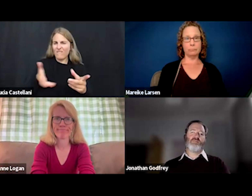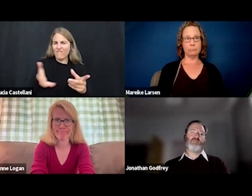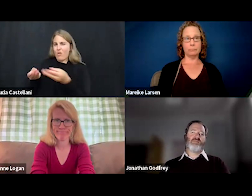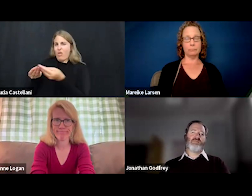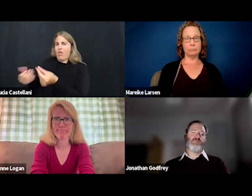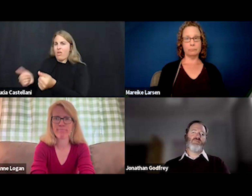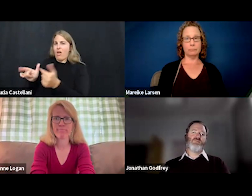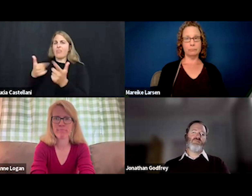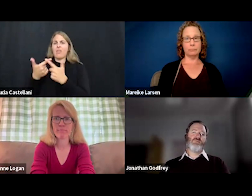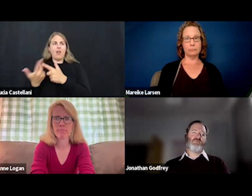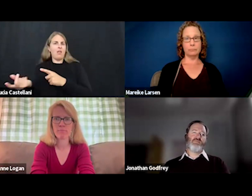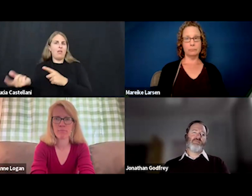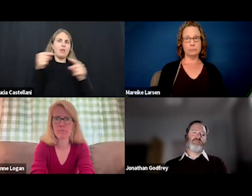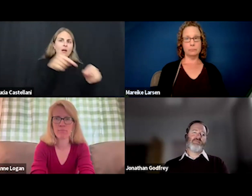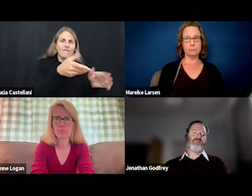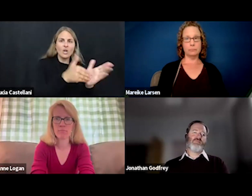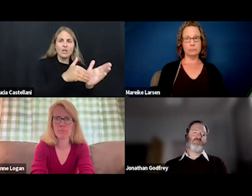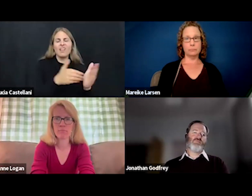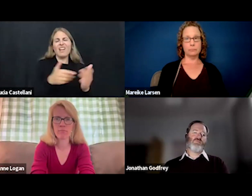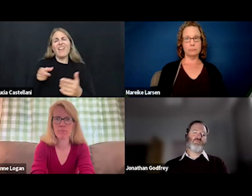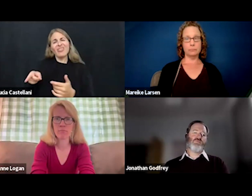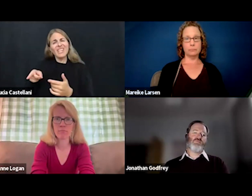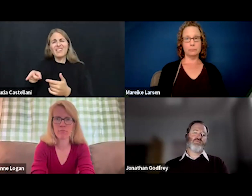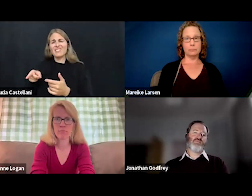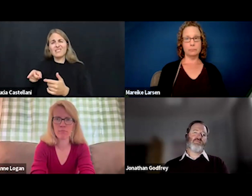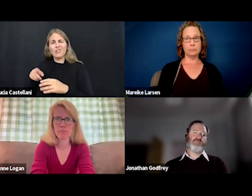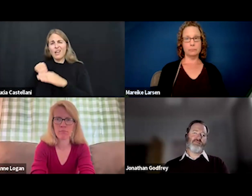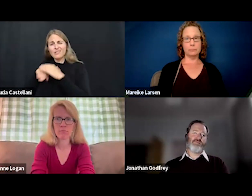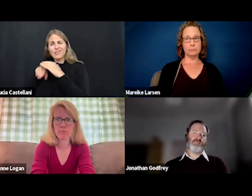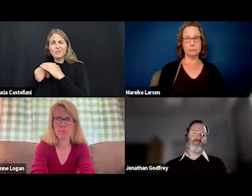are the least interesting and very frustrating.